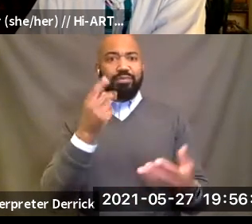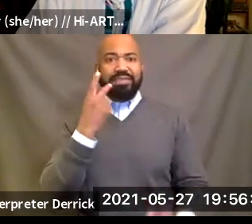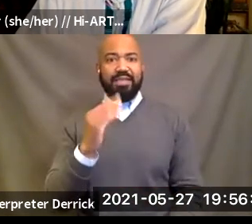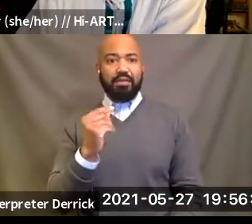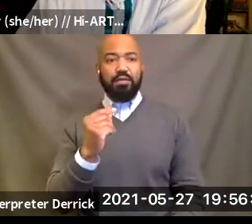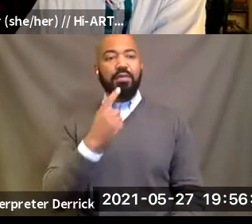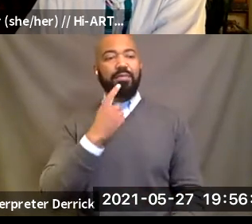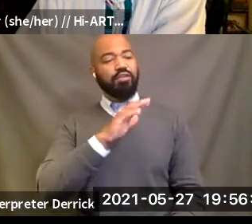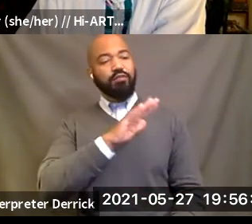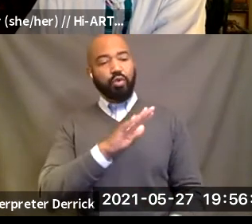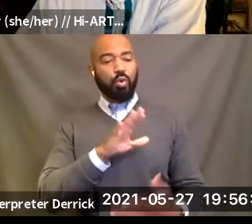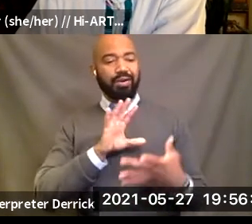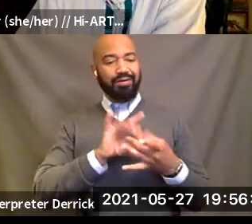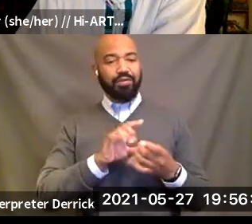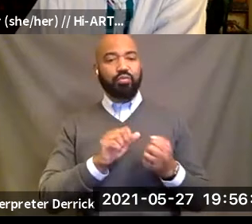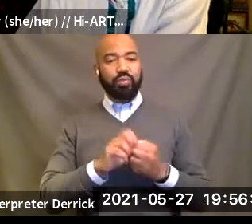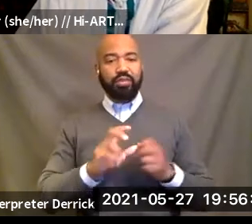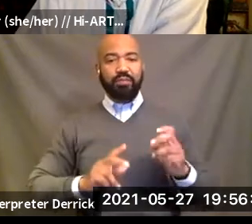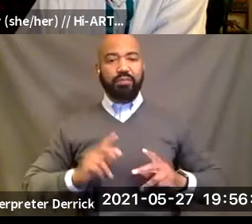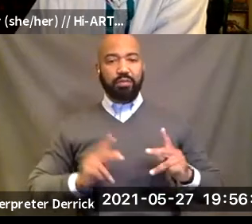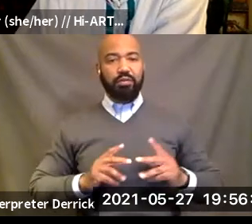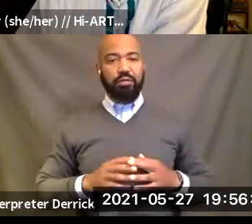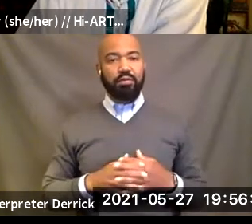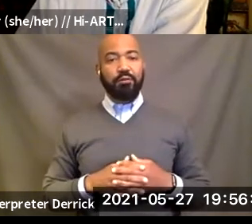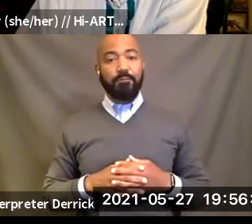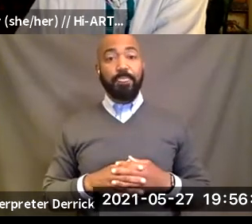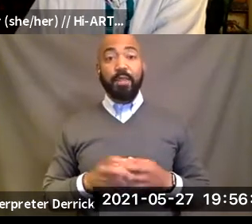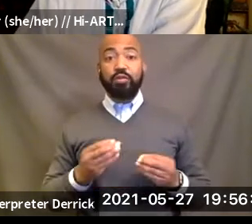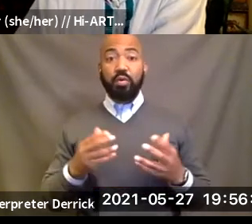Leah speaking. Leah (she/her): Thanks for saying that done that's really nice.